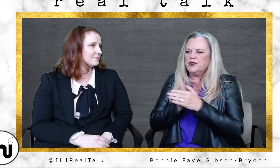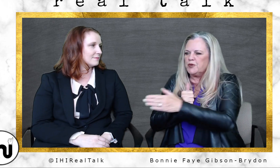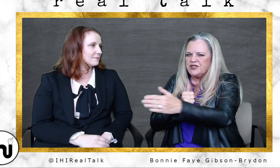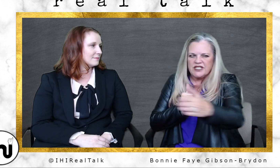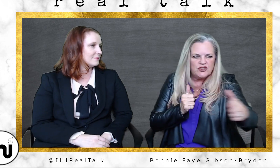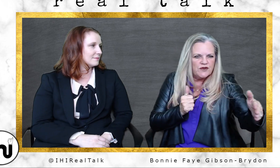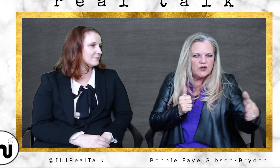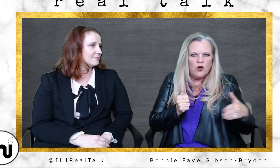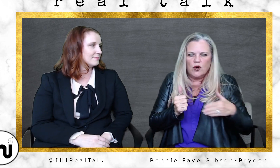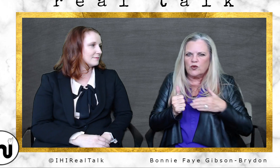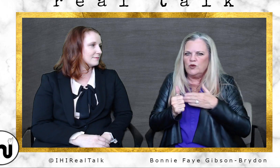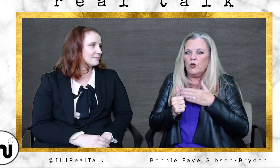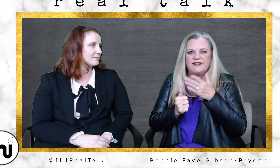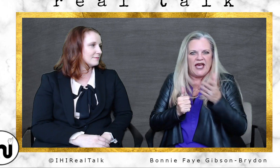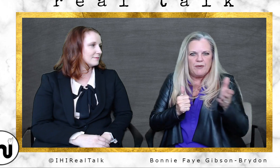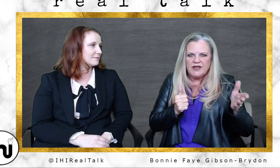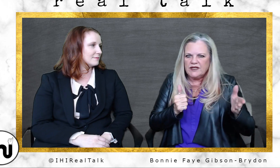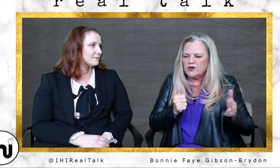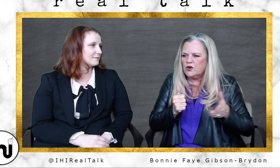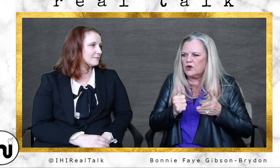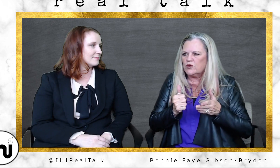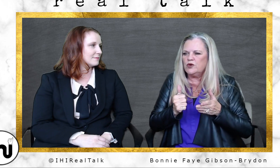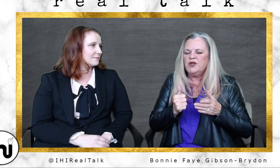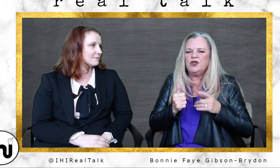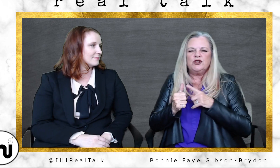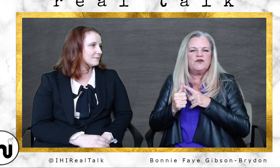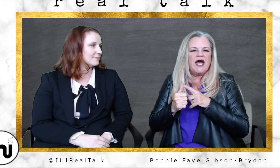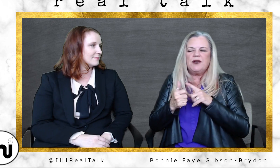procedure of the courtroom. What's happening in the courtroom. You've got to